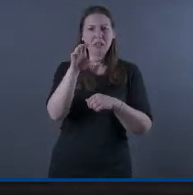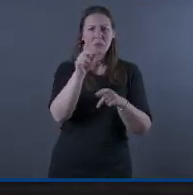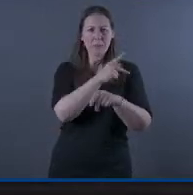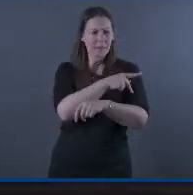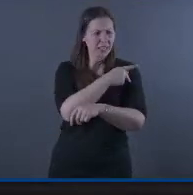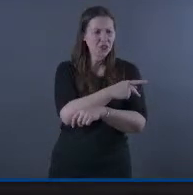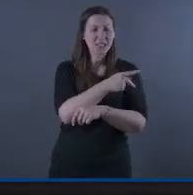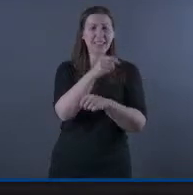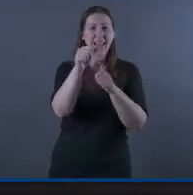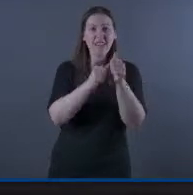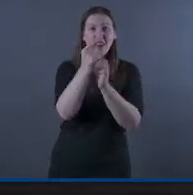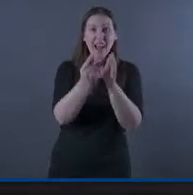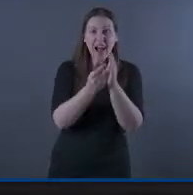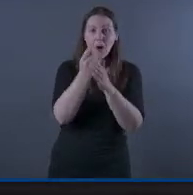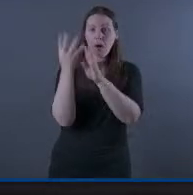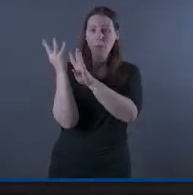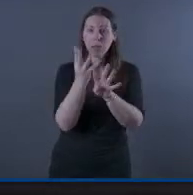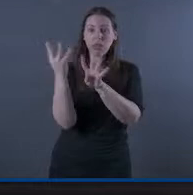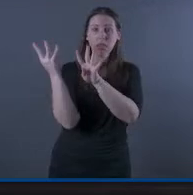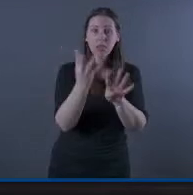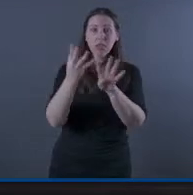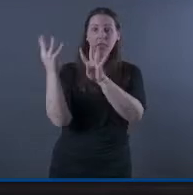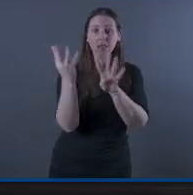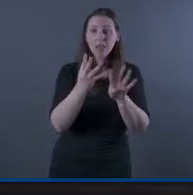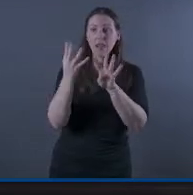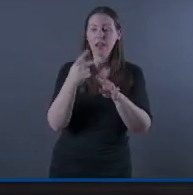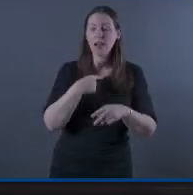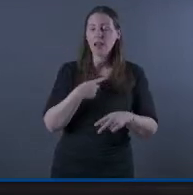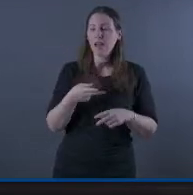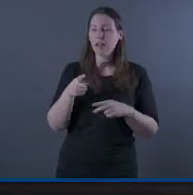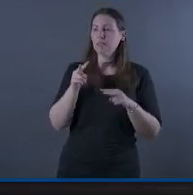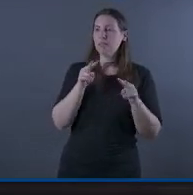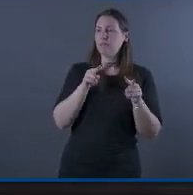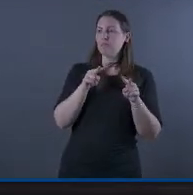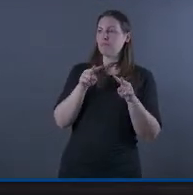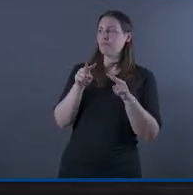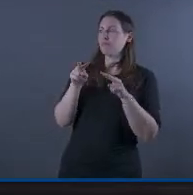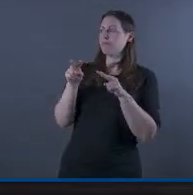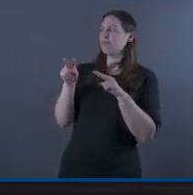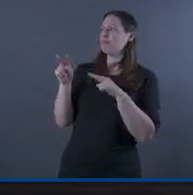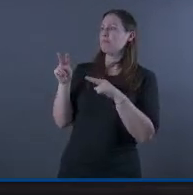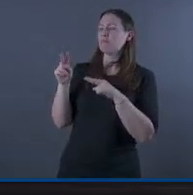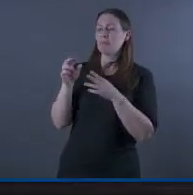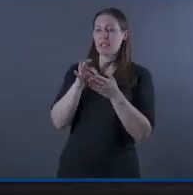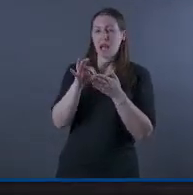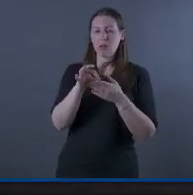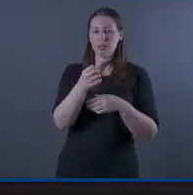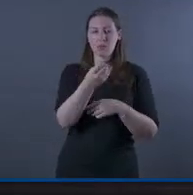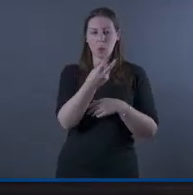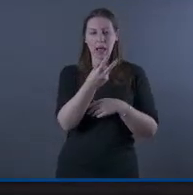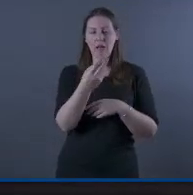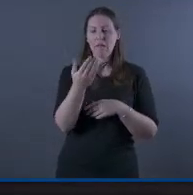the observation area and the vaccinations area. And I counted like 12 or 15 folks that were there at the time that were over 65